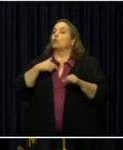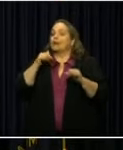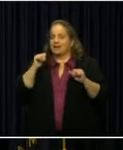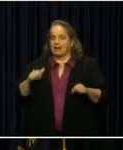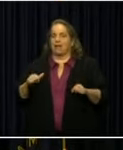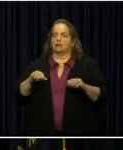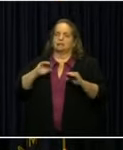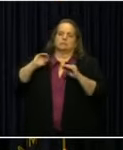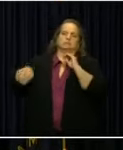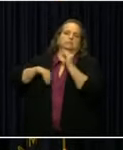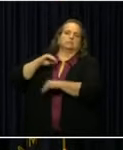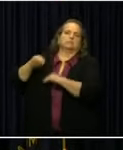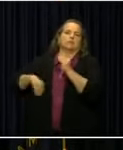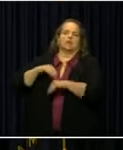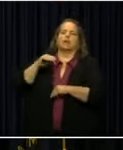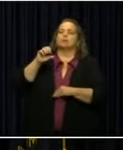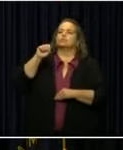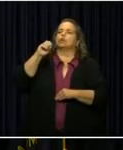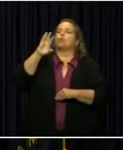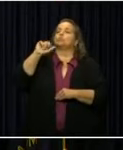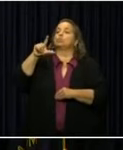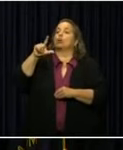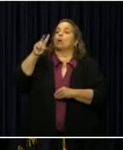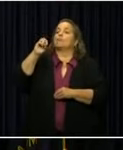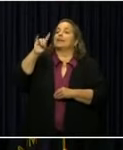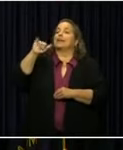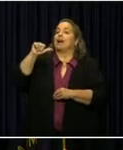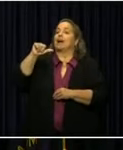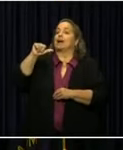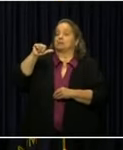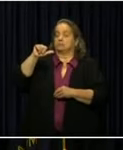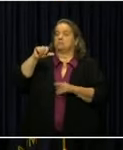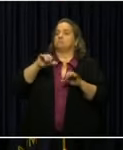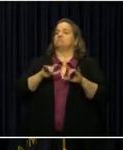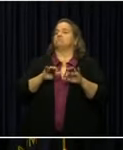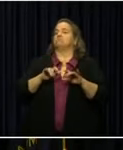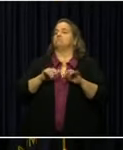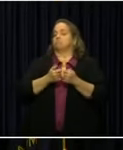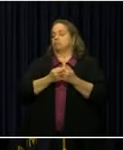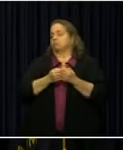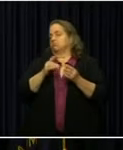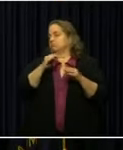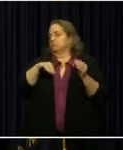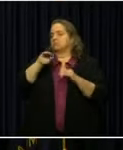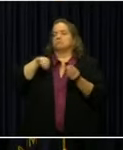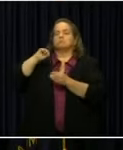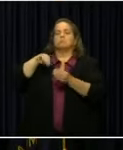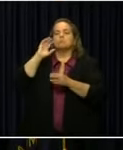REBUILD OUR ECONOMY, BUT I HOPE TO TAKE THESE POSITIVE STEPS